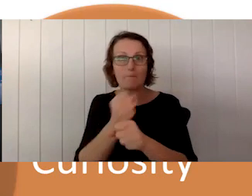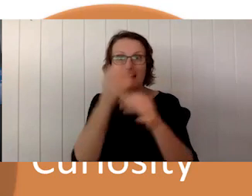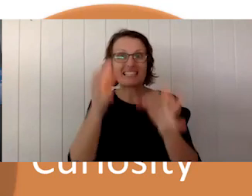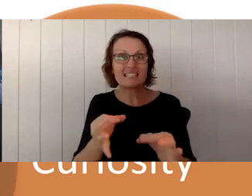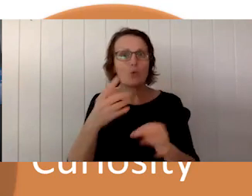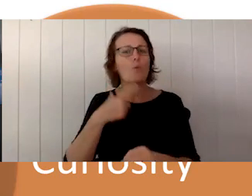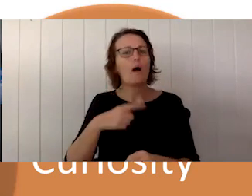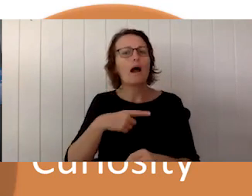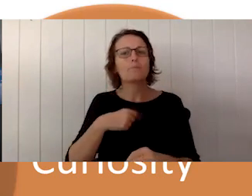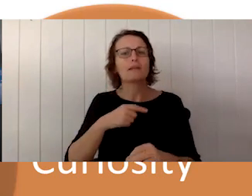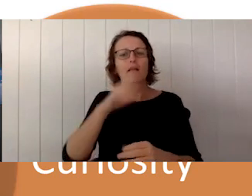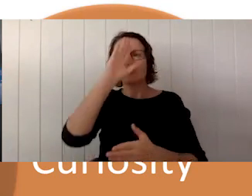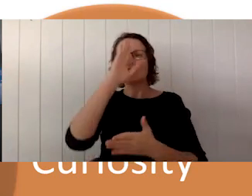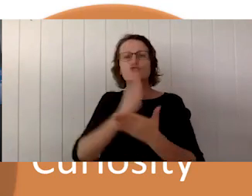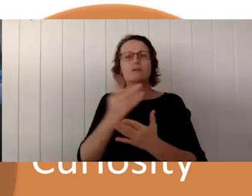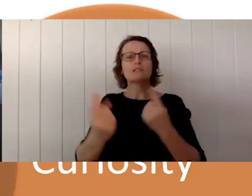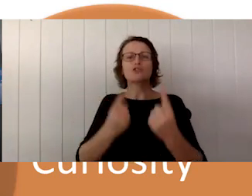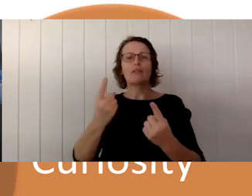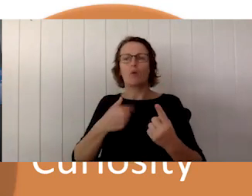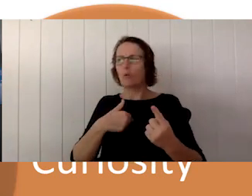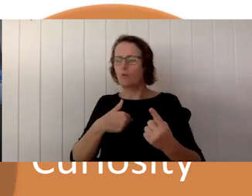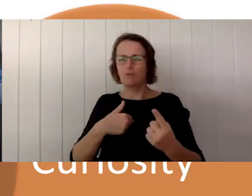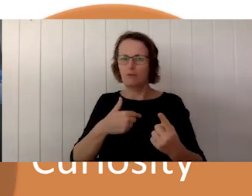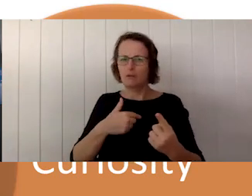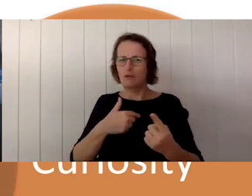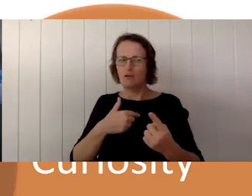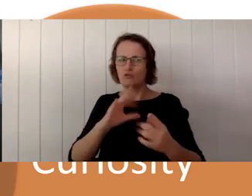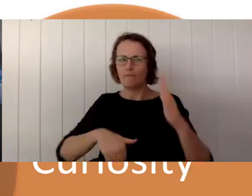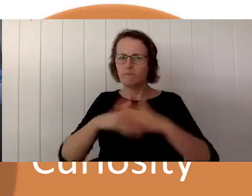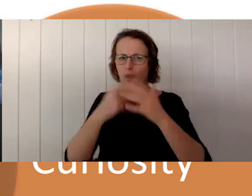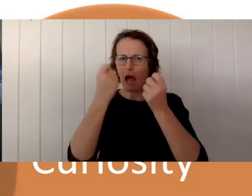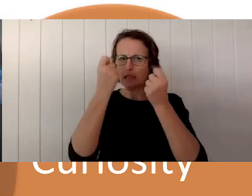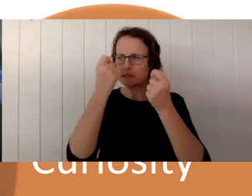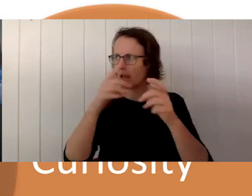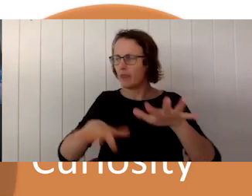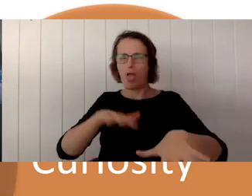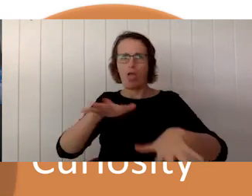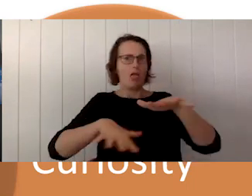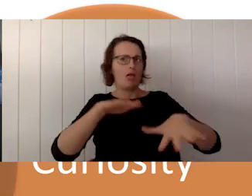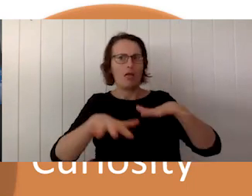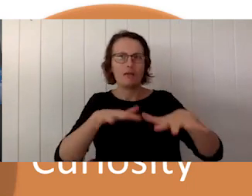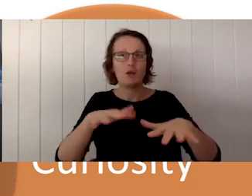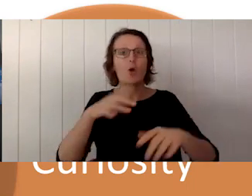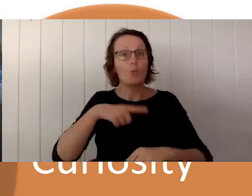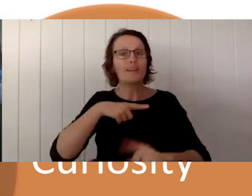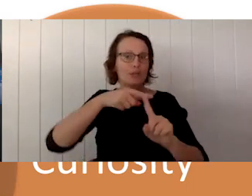information. We need to cover these things off so we can move quickly, because that speed and agility allows us to take advantage of the